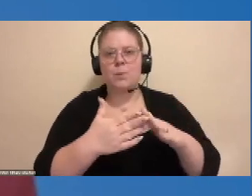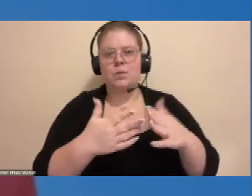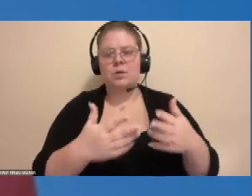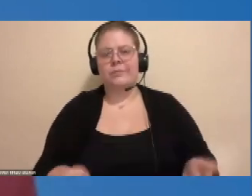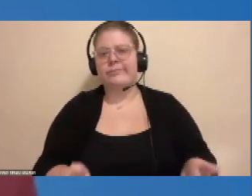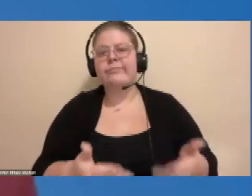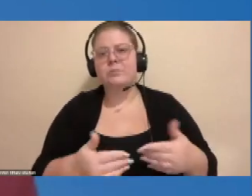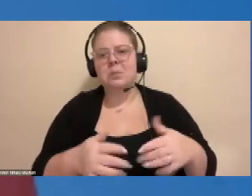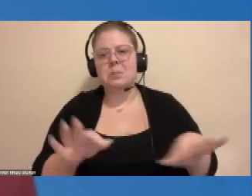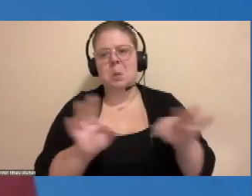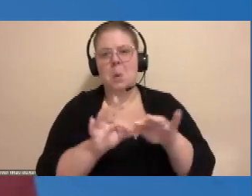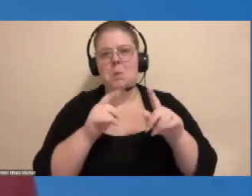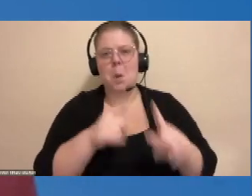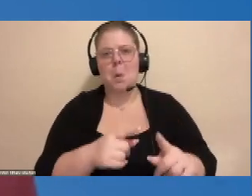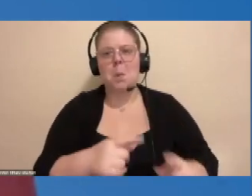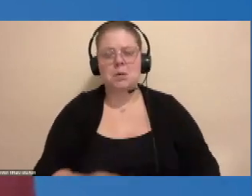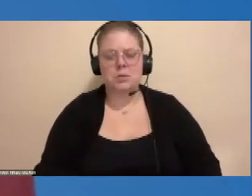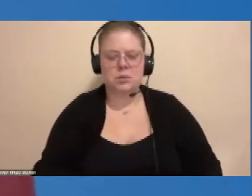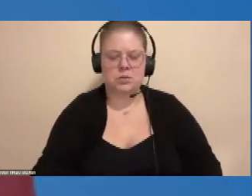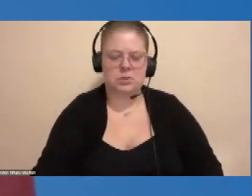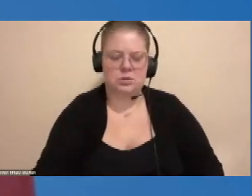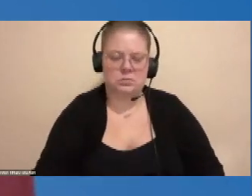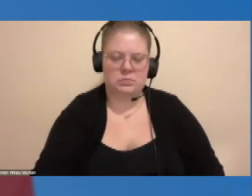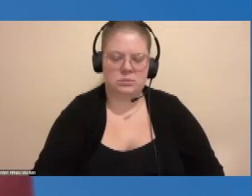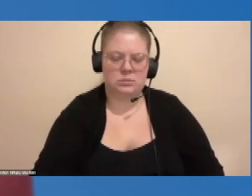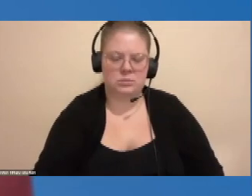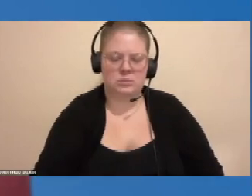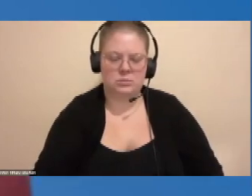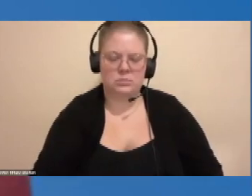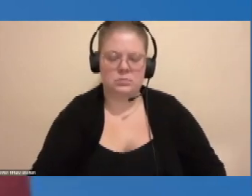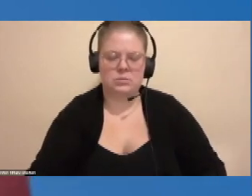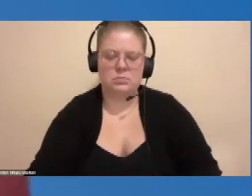and we need to learn more about how to help them.